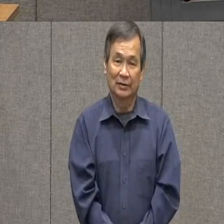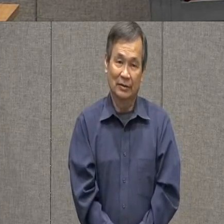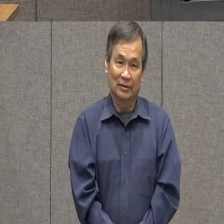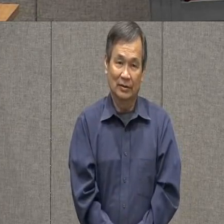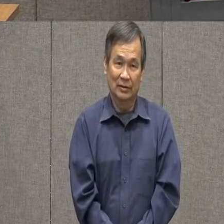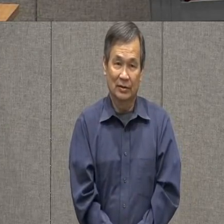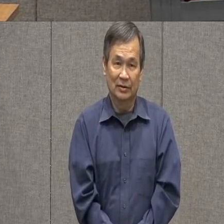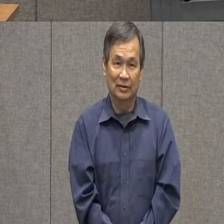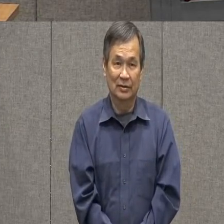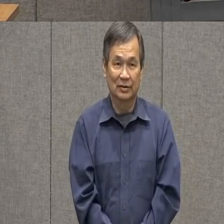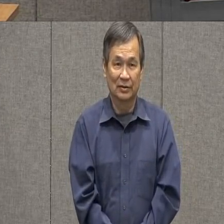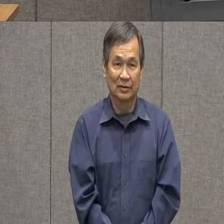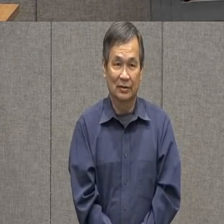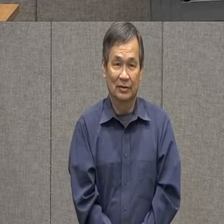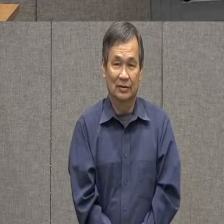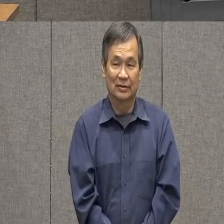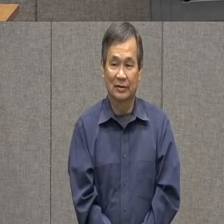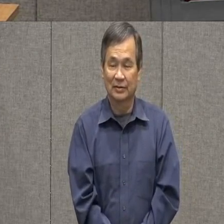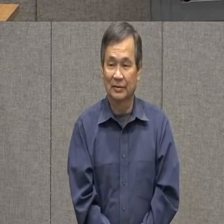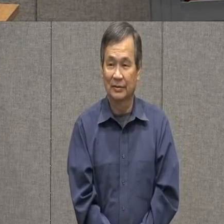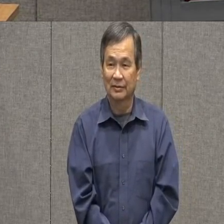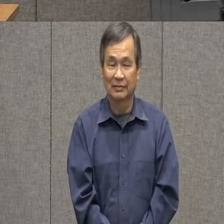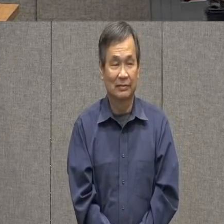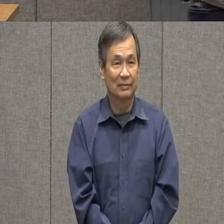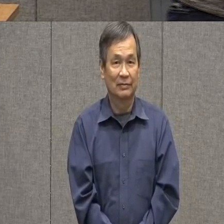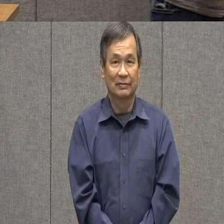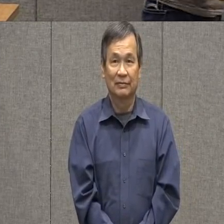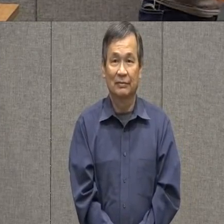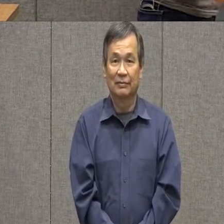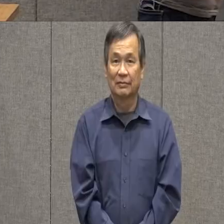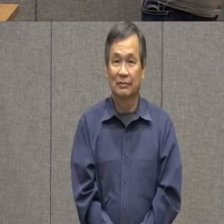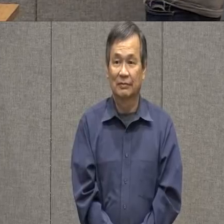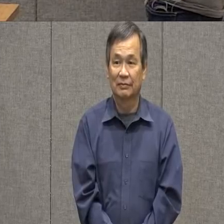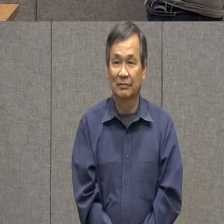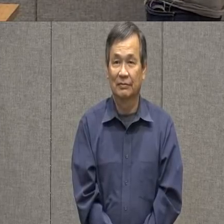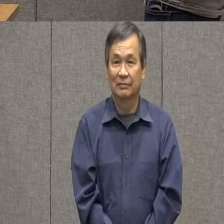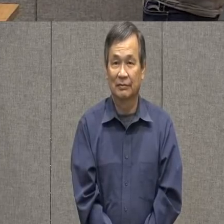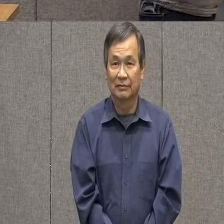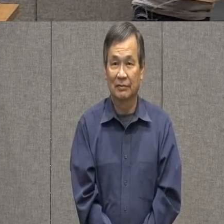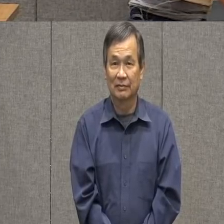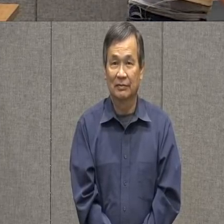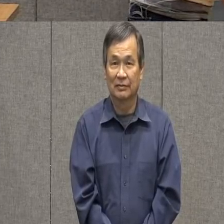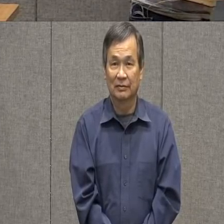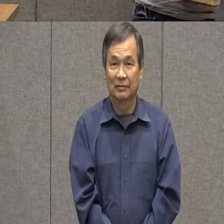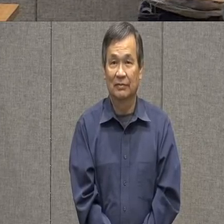hips can be a line. It all works out. So Ms. Ley? Yes? Will you put on our music?